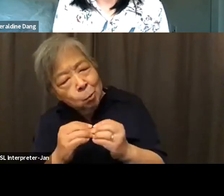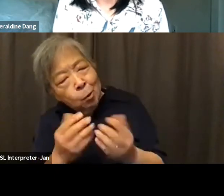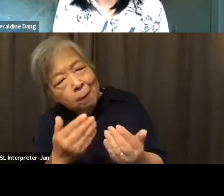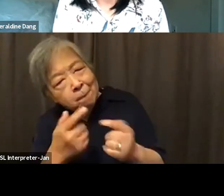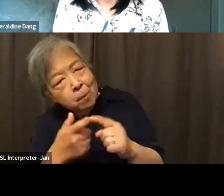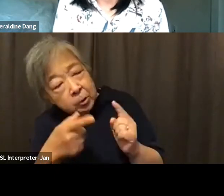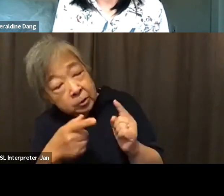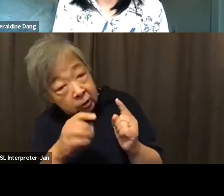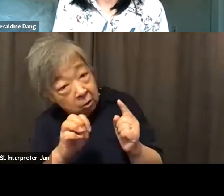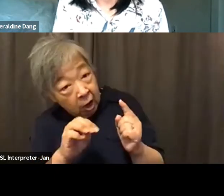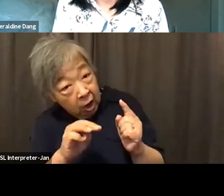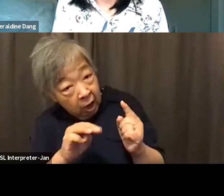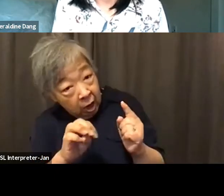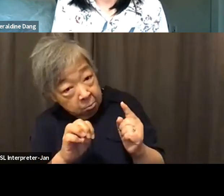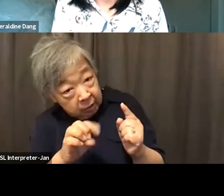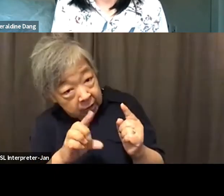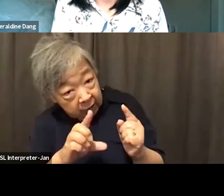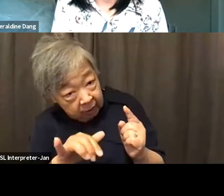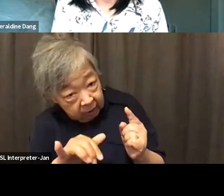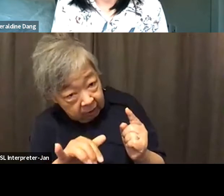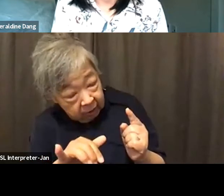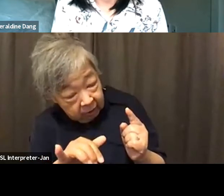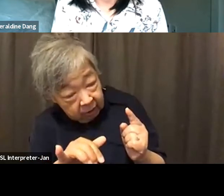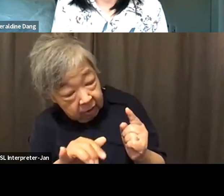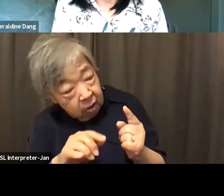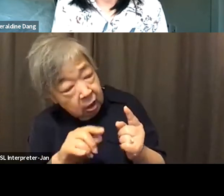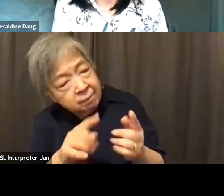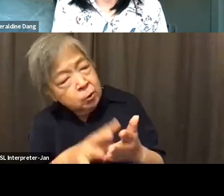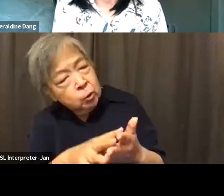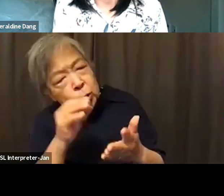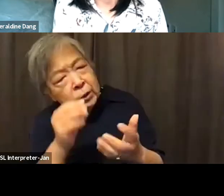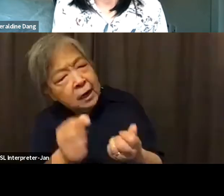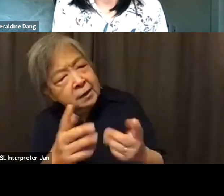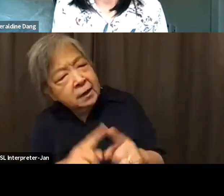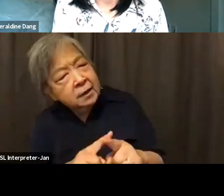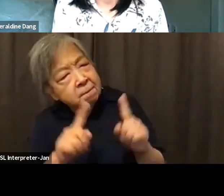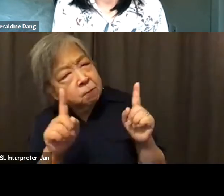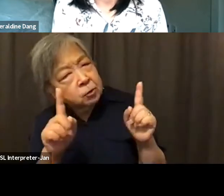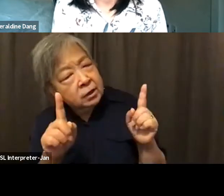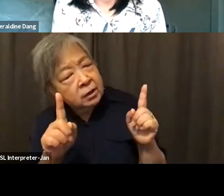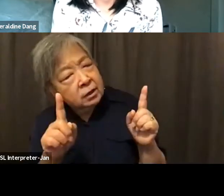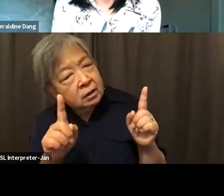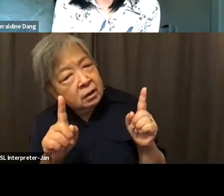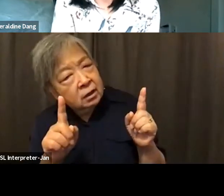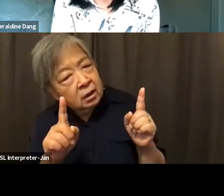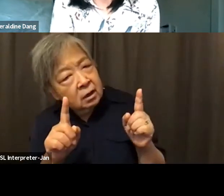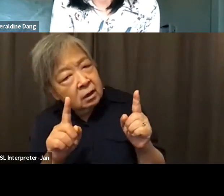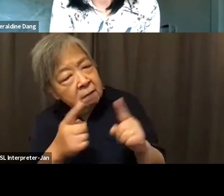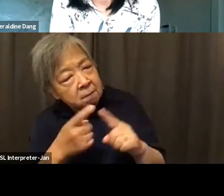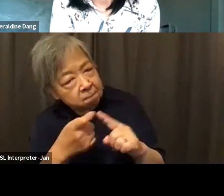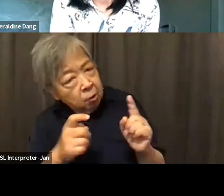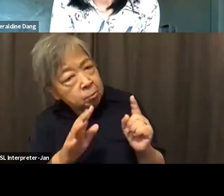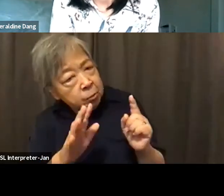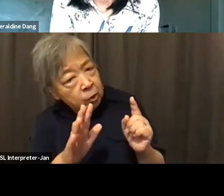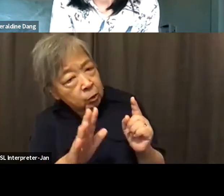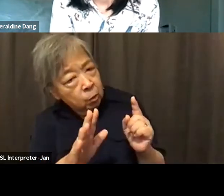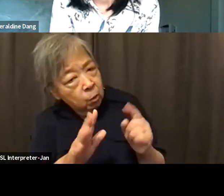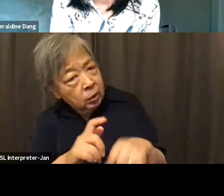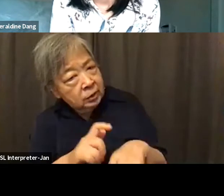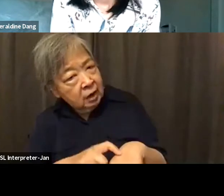But, Emely, would you like to share? Have you learned anything different from your time abroad?